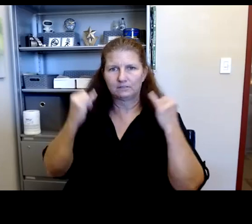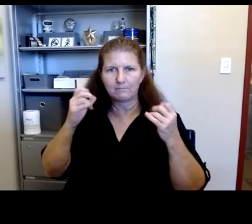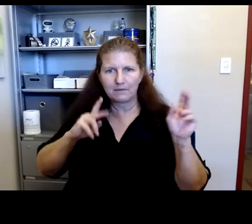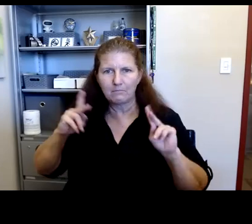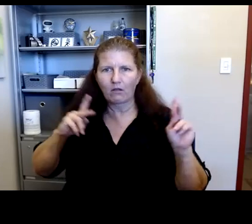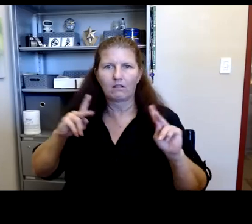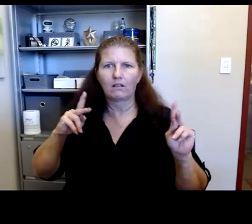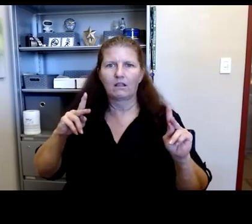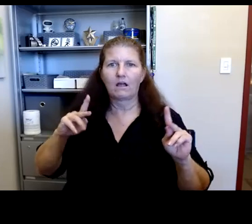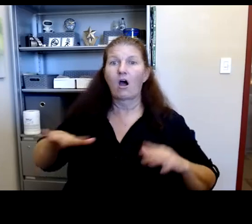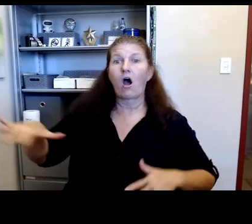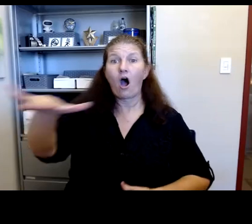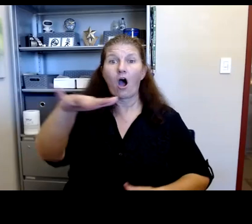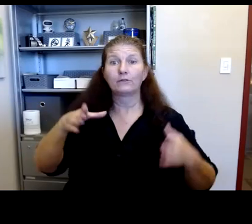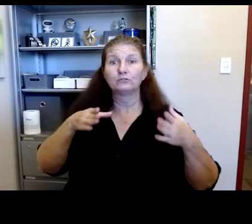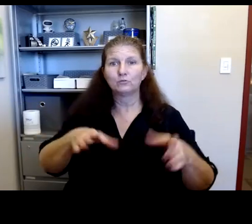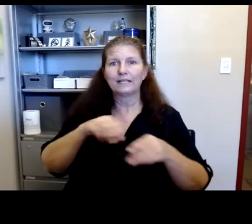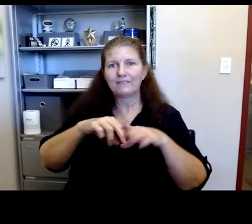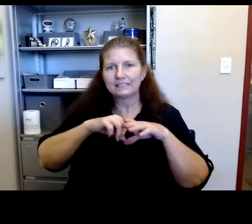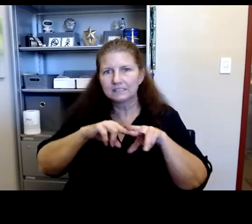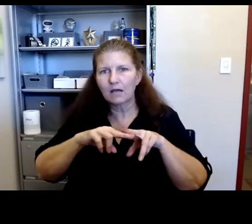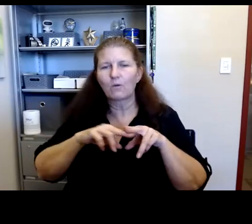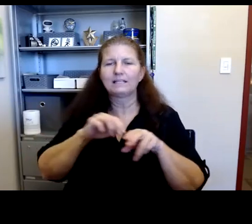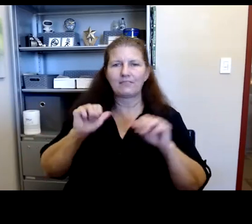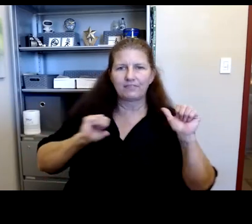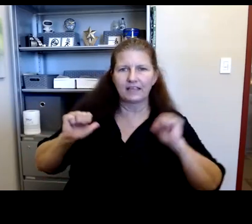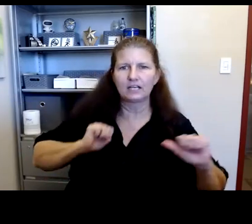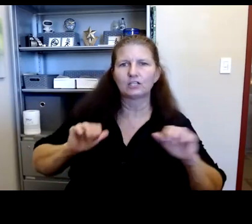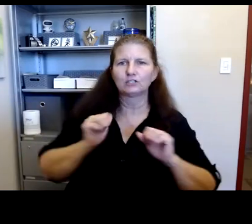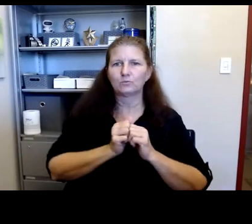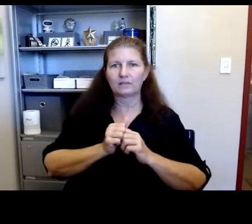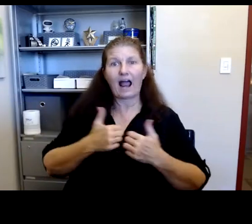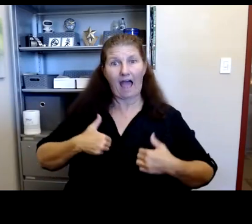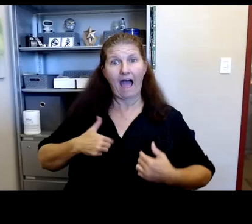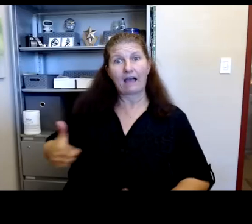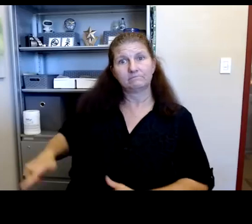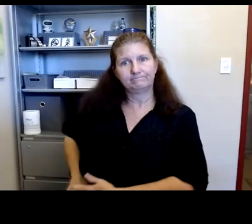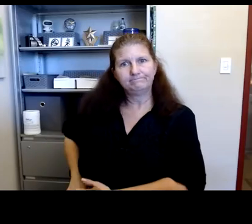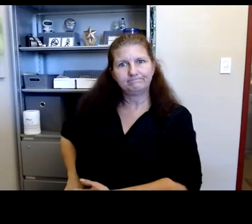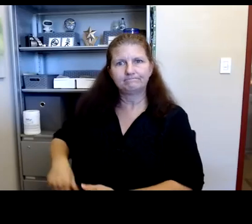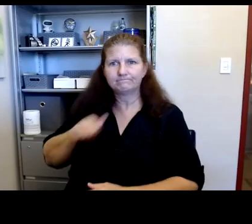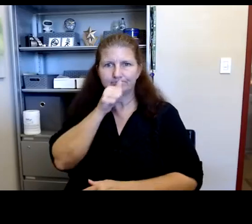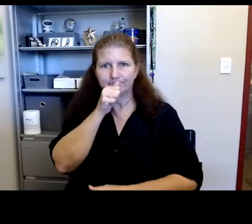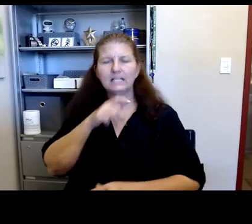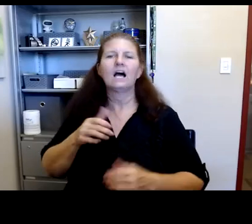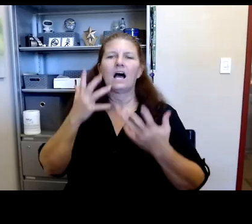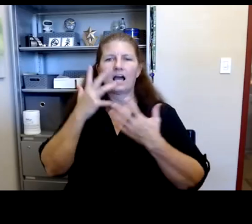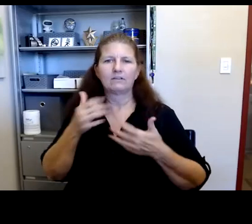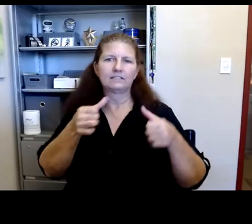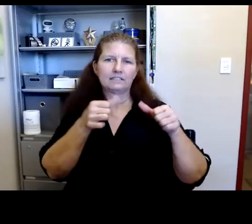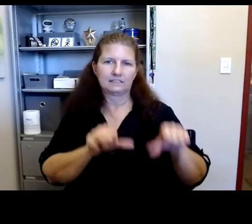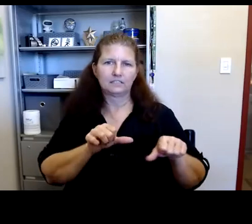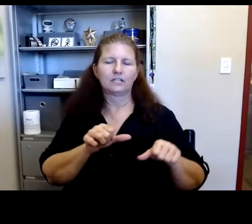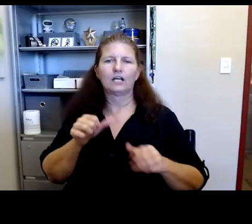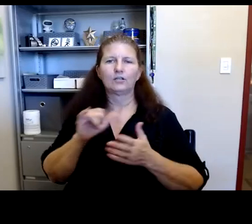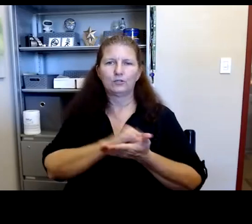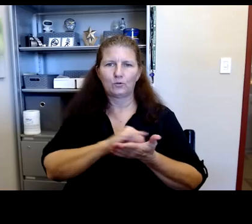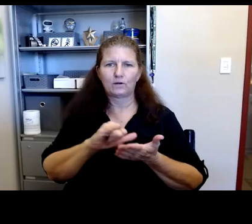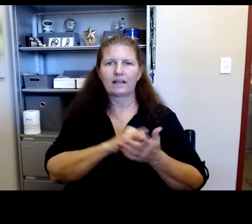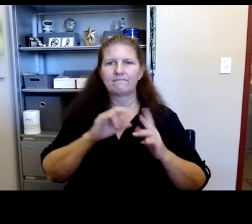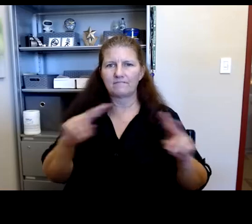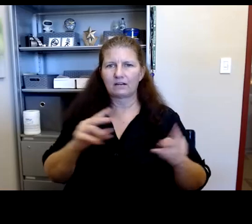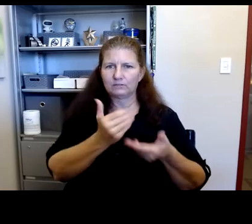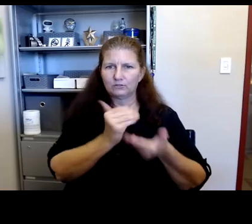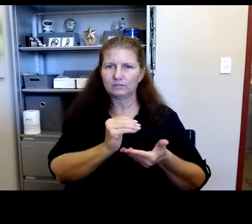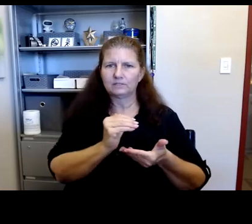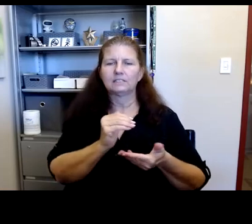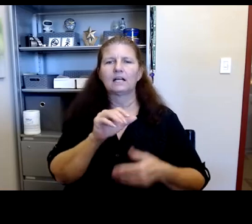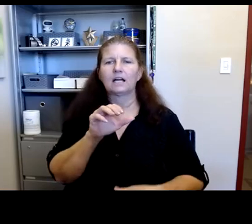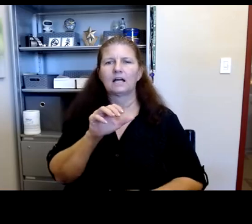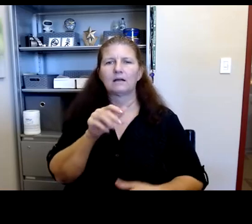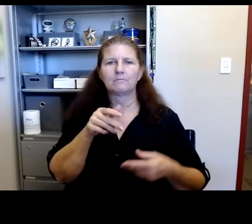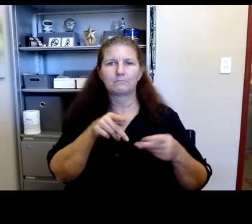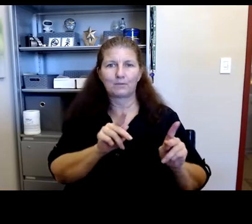Robyn Thomas: on those streets, in the subways and the theaters wherever it is, with loaded weapons. Um! Unfortunately the court struck down New York City's very restrictive concealed carry permitting system.